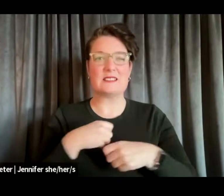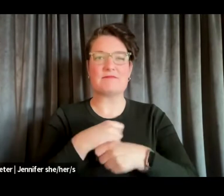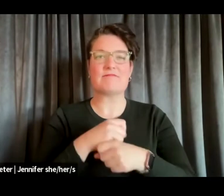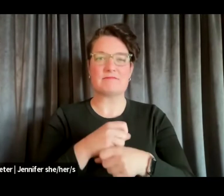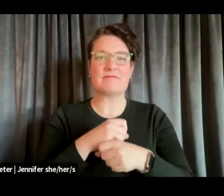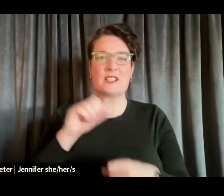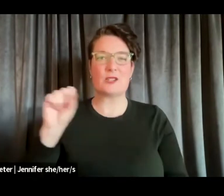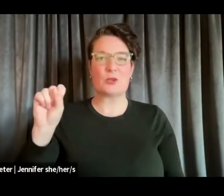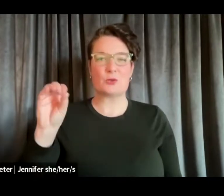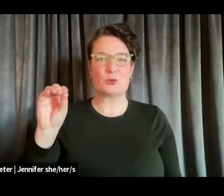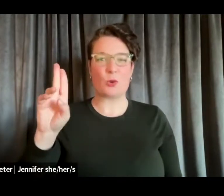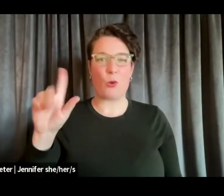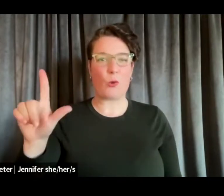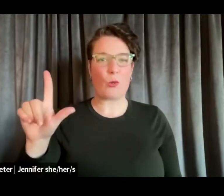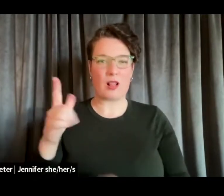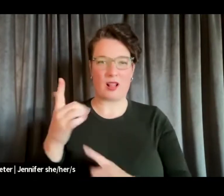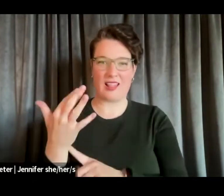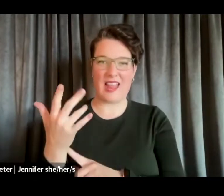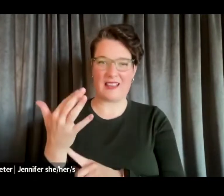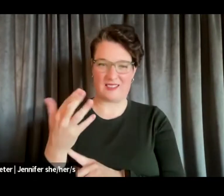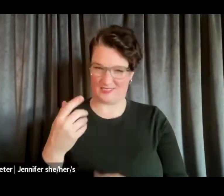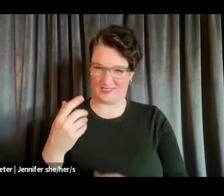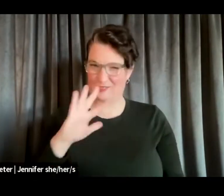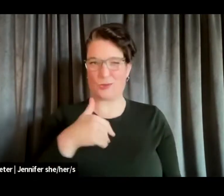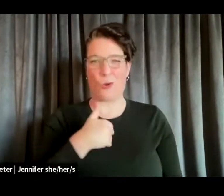Which is one of my another one of my favorite Jewish practices.